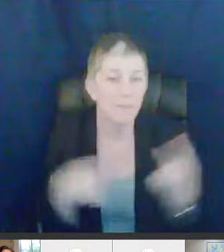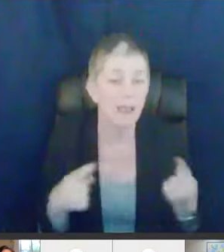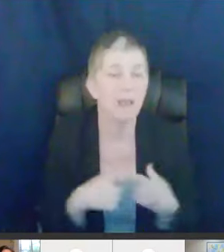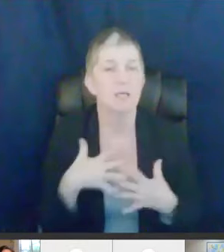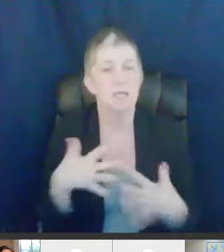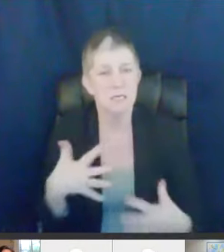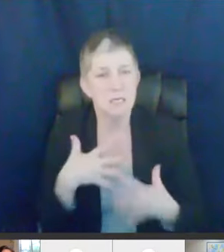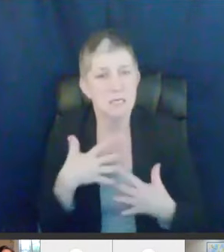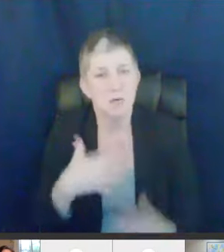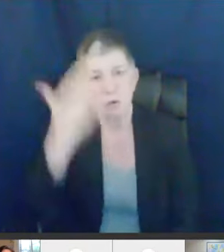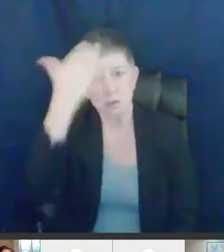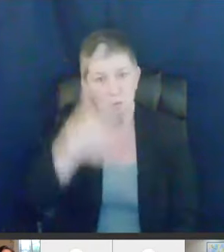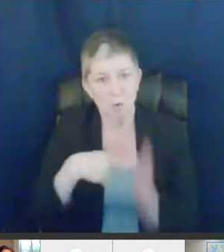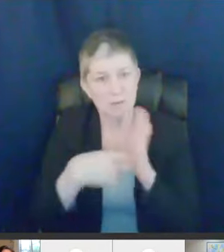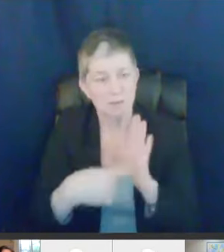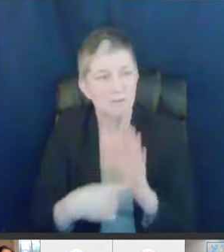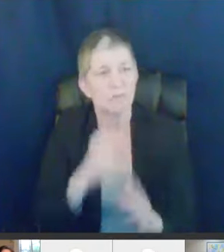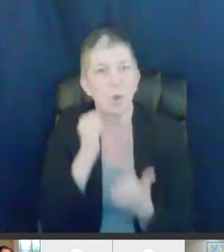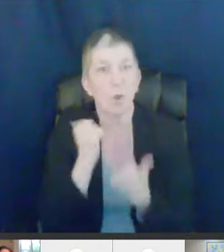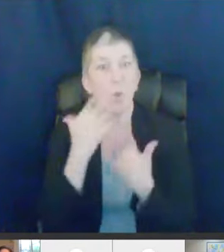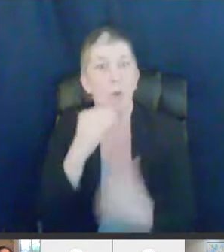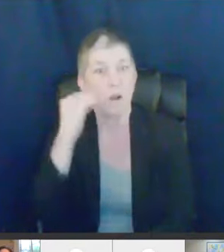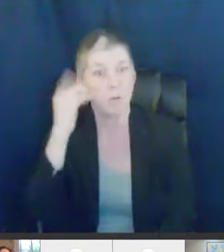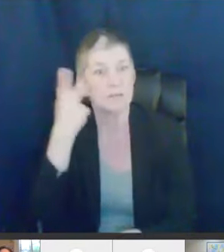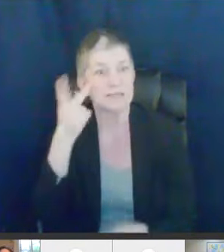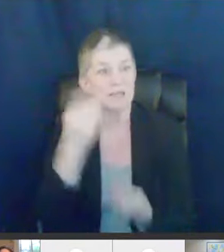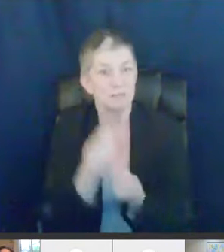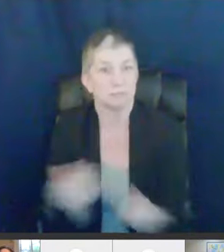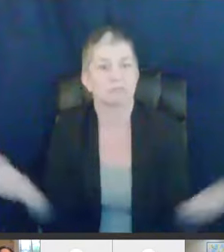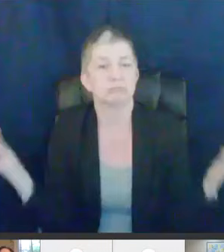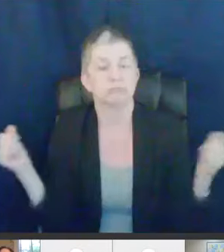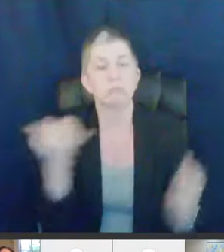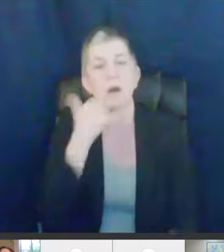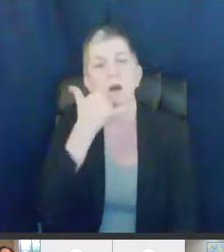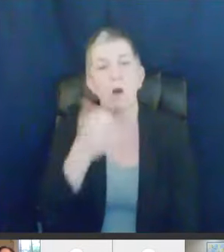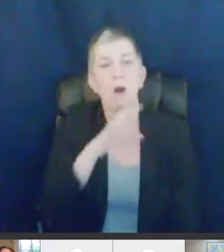symptoms don't wait at home to see if things get better call 9-1-1 right away